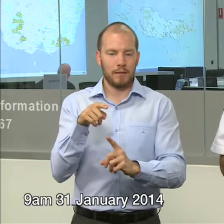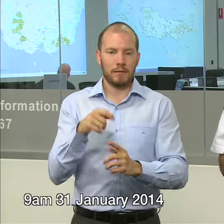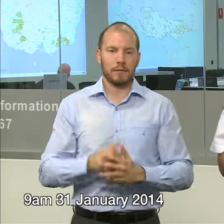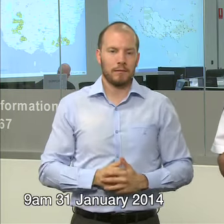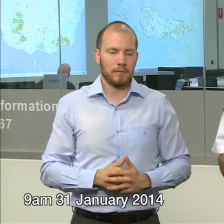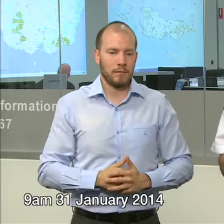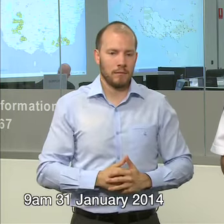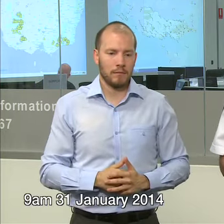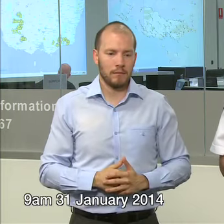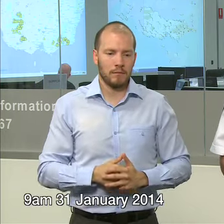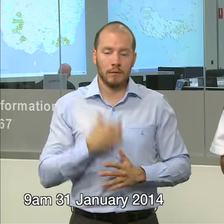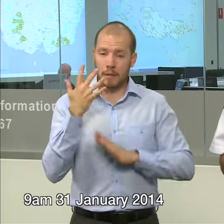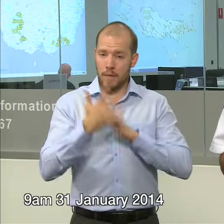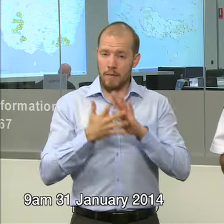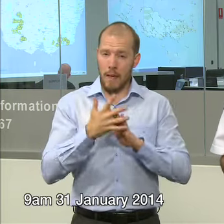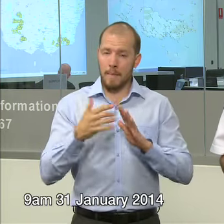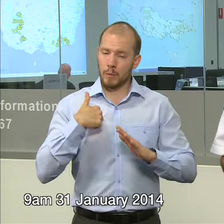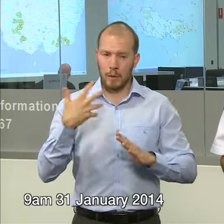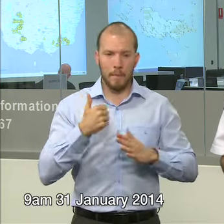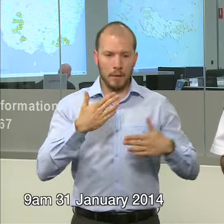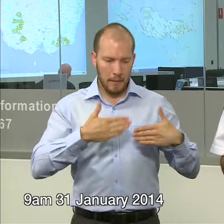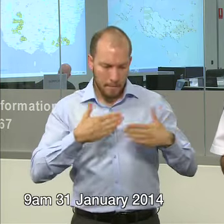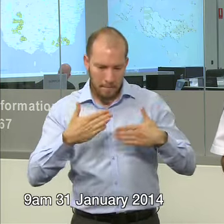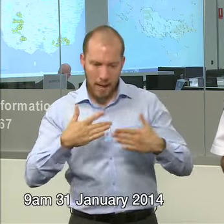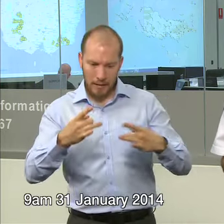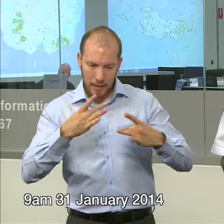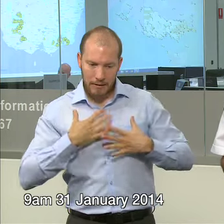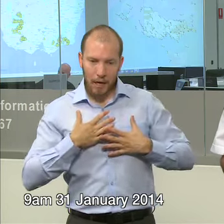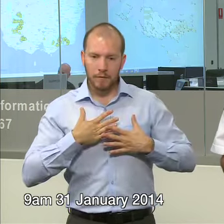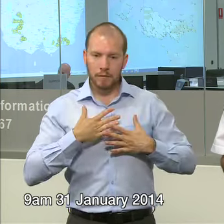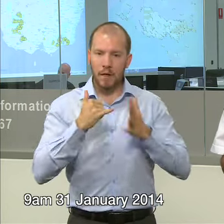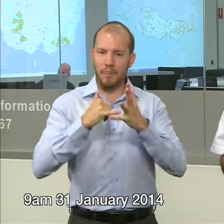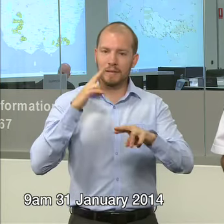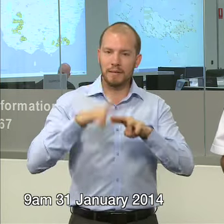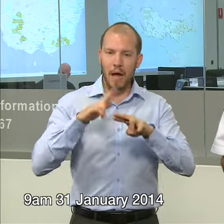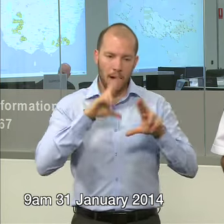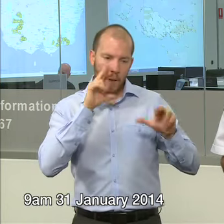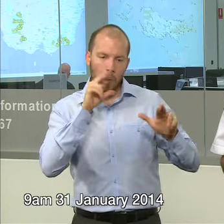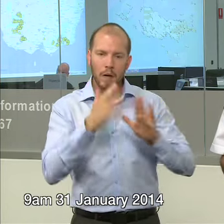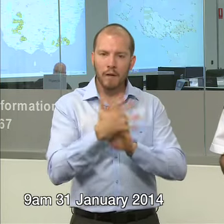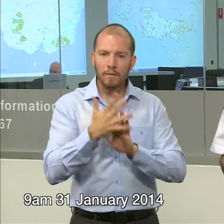So I suppose what it says is weíve got to manage ourselves, weíve got to manage our fatigue, weíve got to think this through.